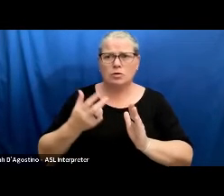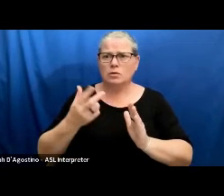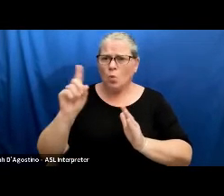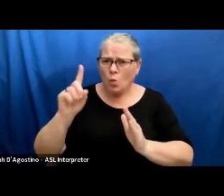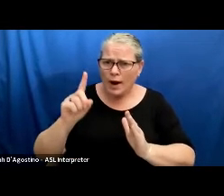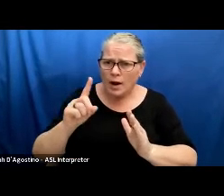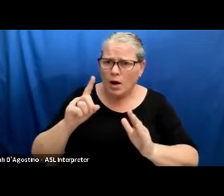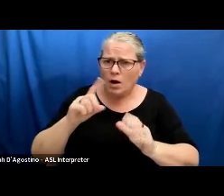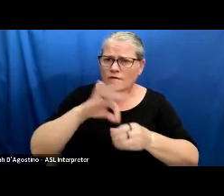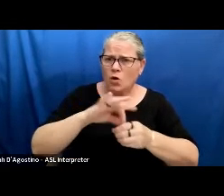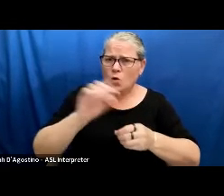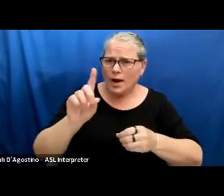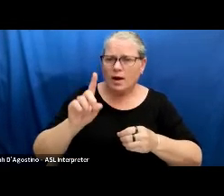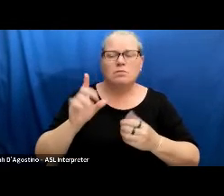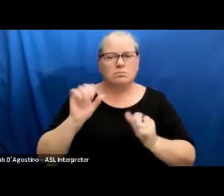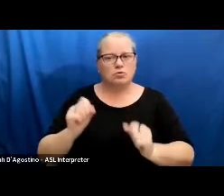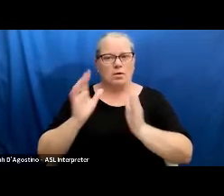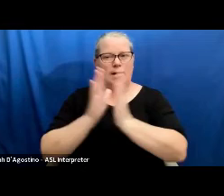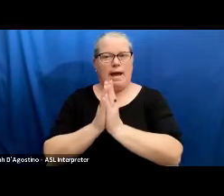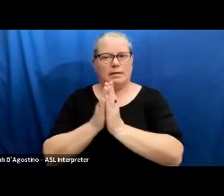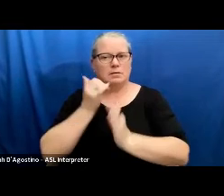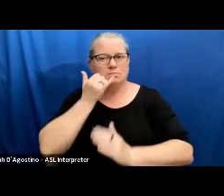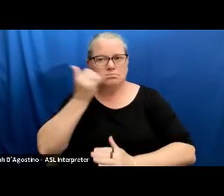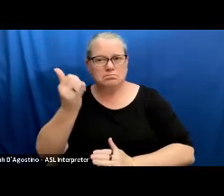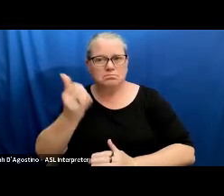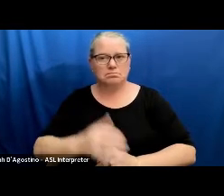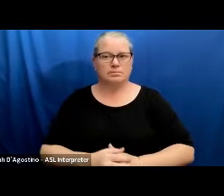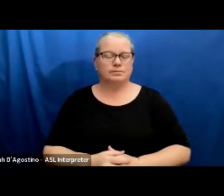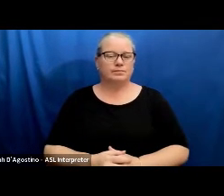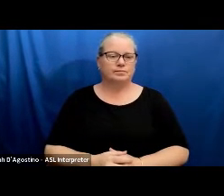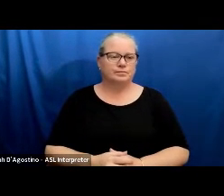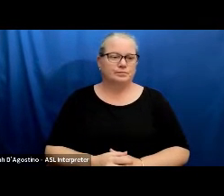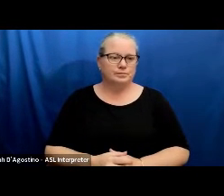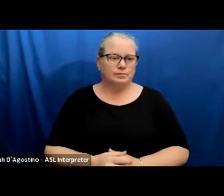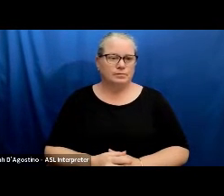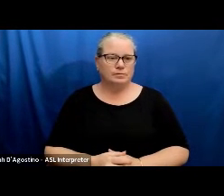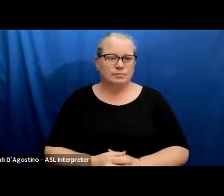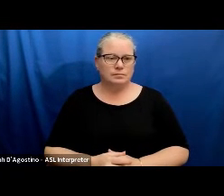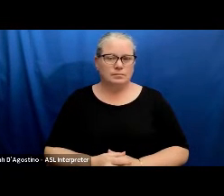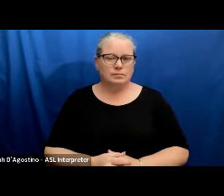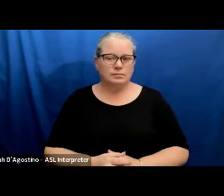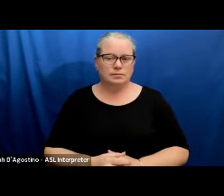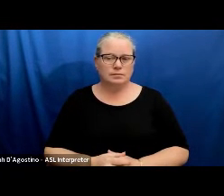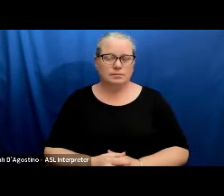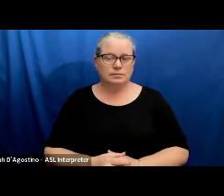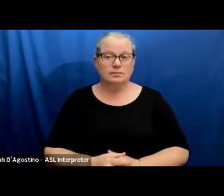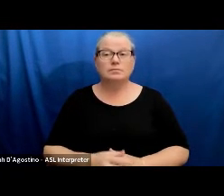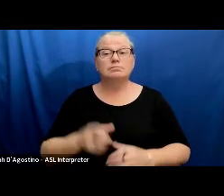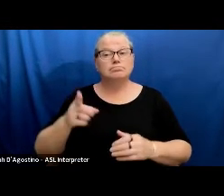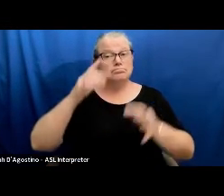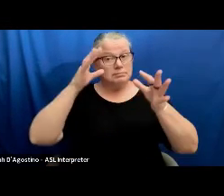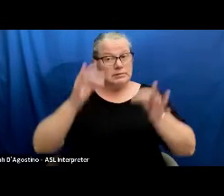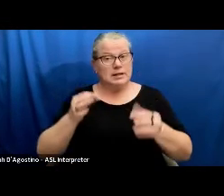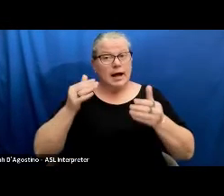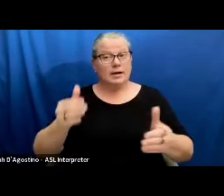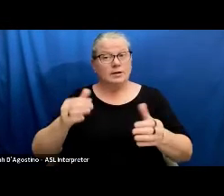is another important question when you're making a plan to vote is how you're gonna get there